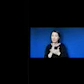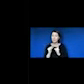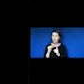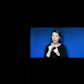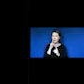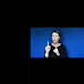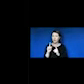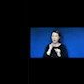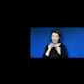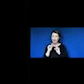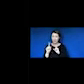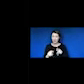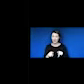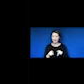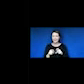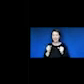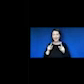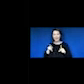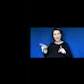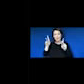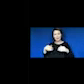to perform in a interview experience.